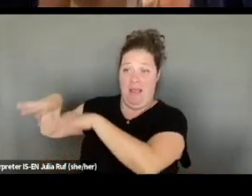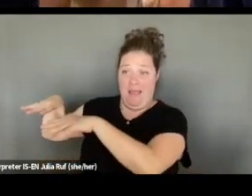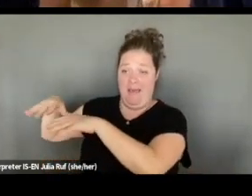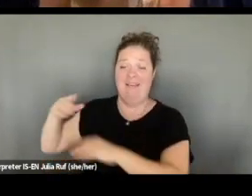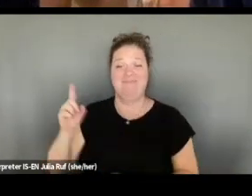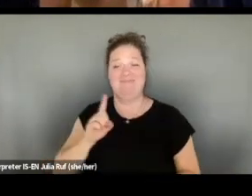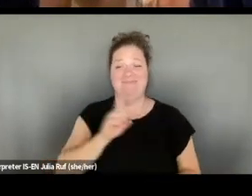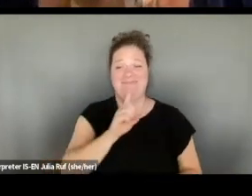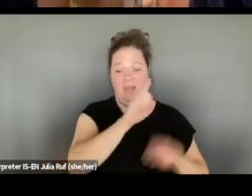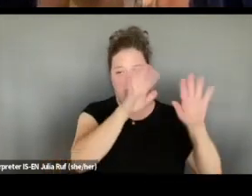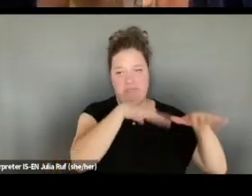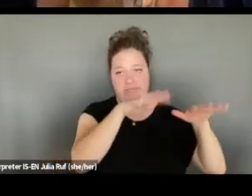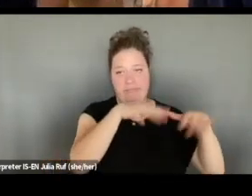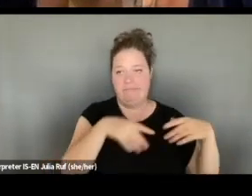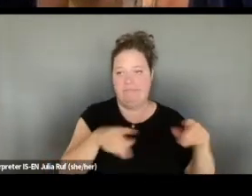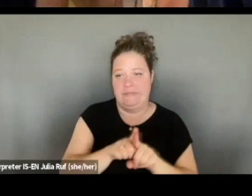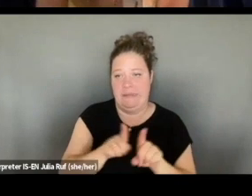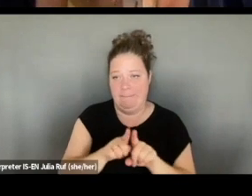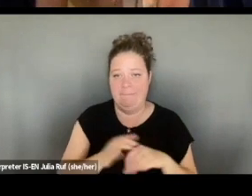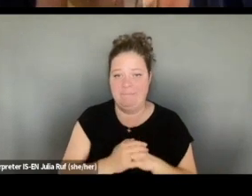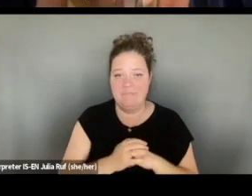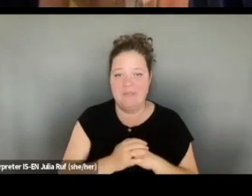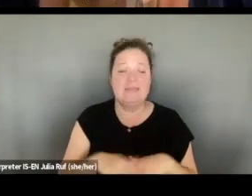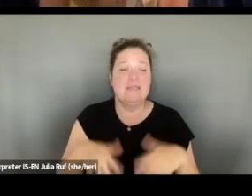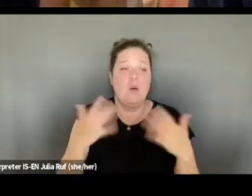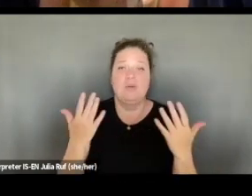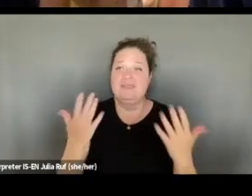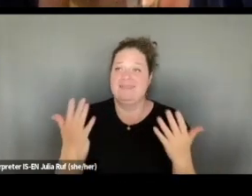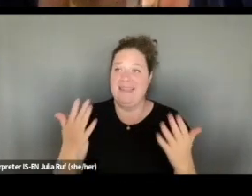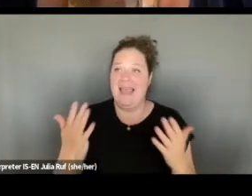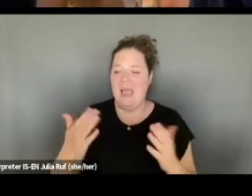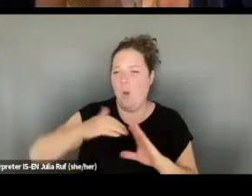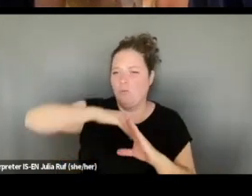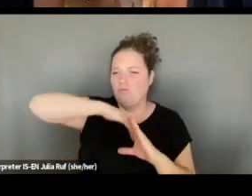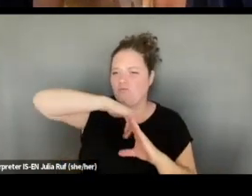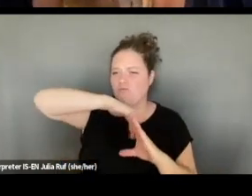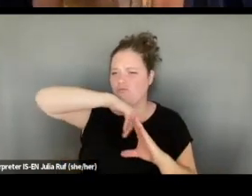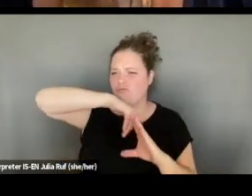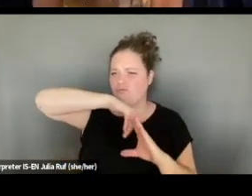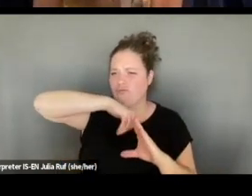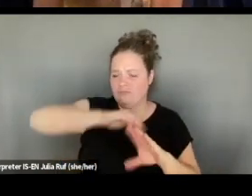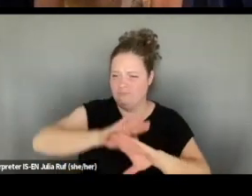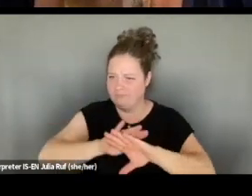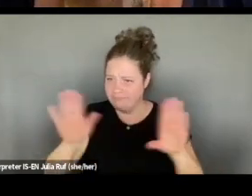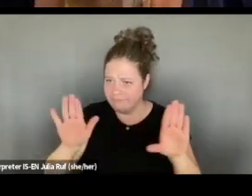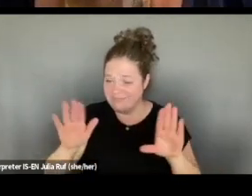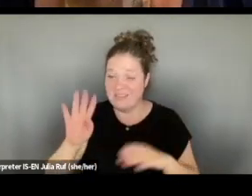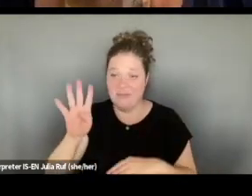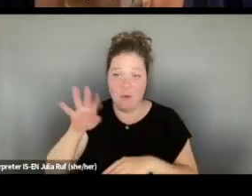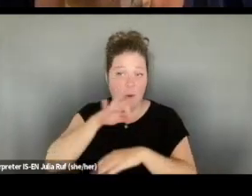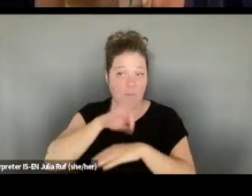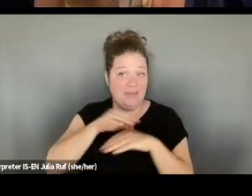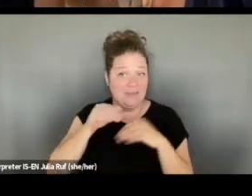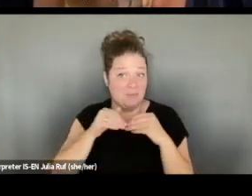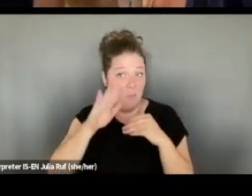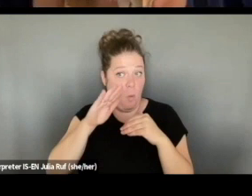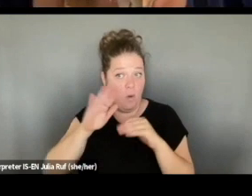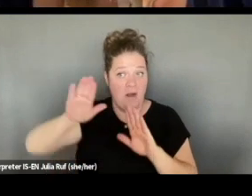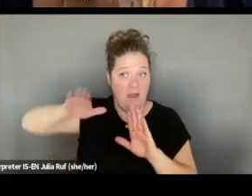so I will give you four minutes back of your afternoon. Please use it wisely. Do something accessible. And maybe also